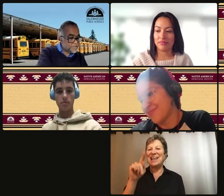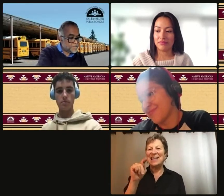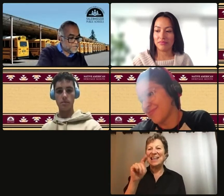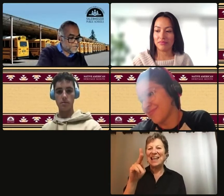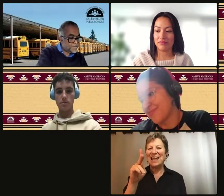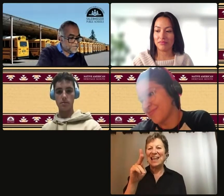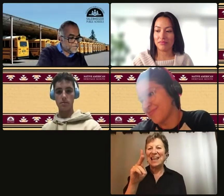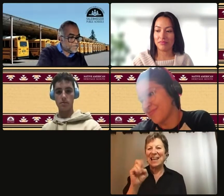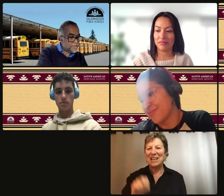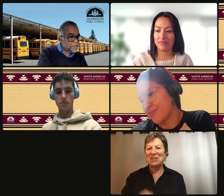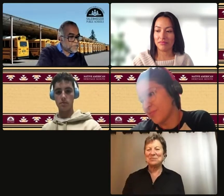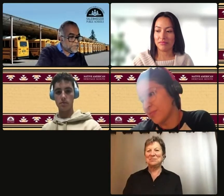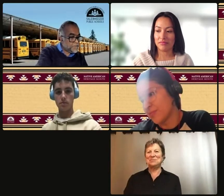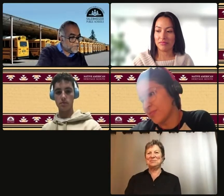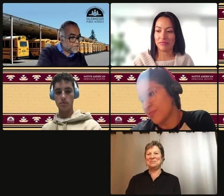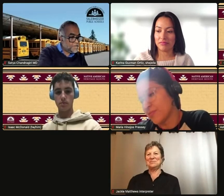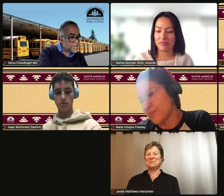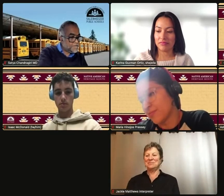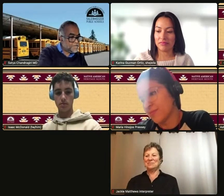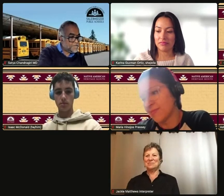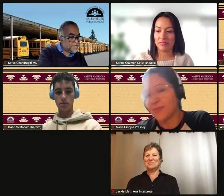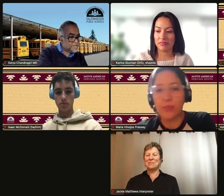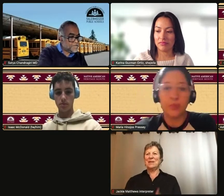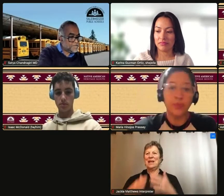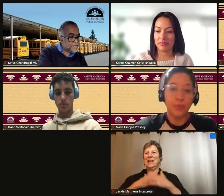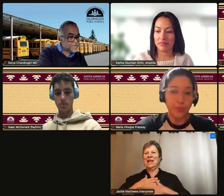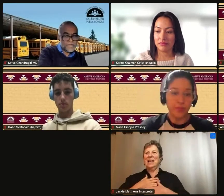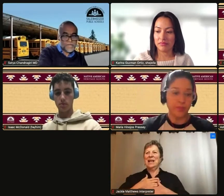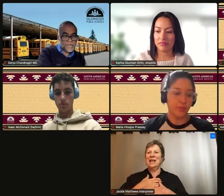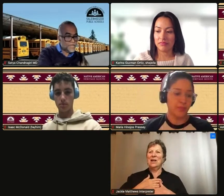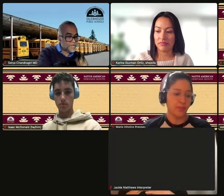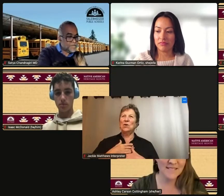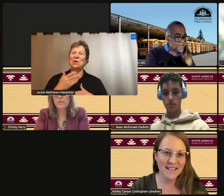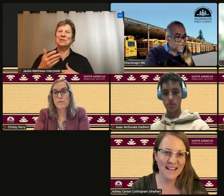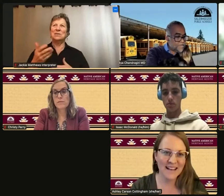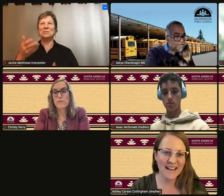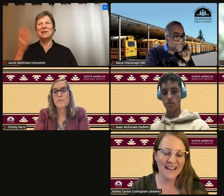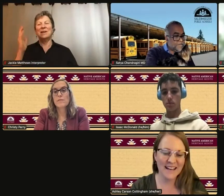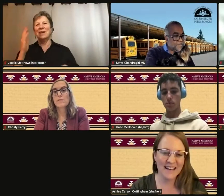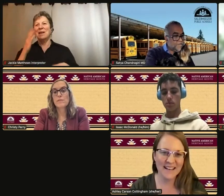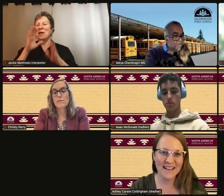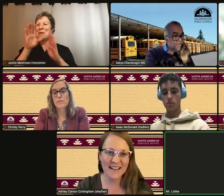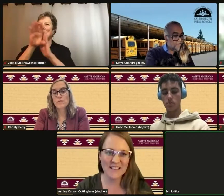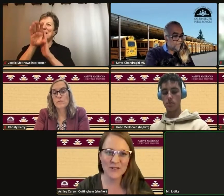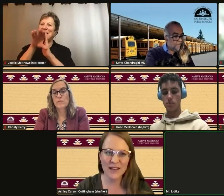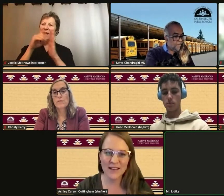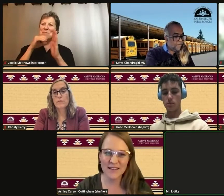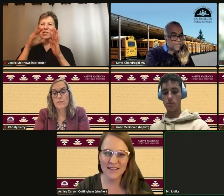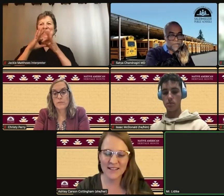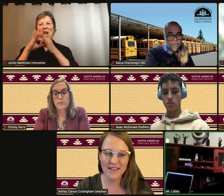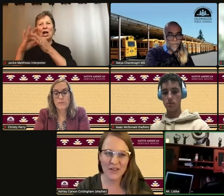CAN YOU HEAR US? YES.